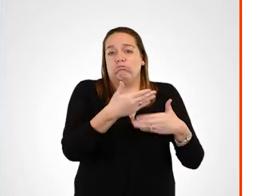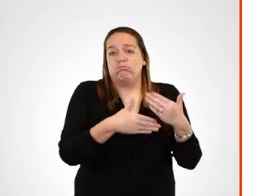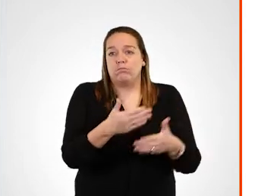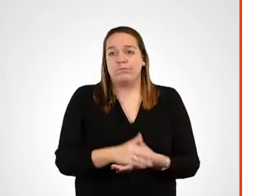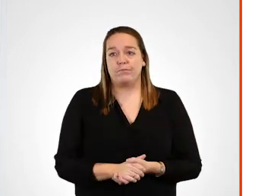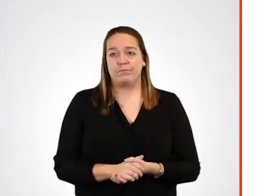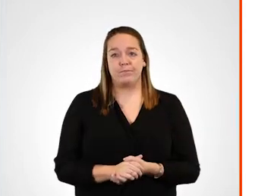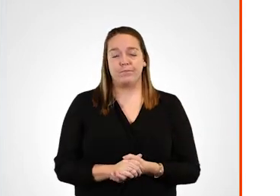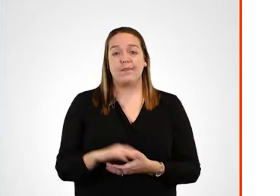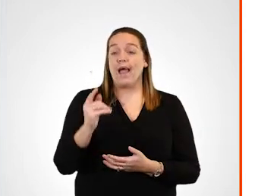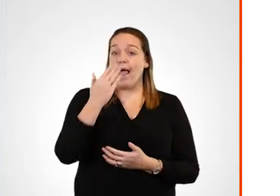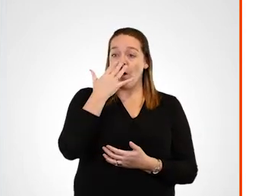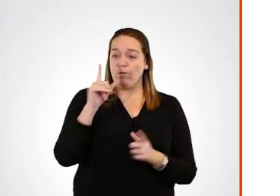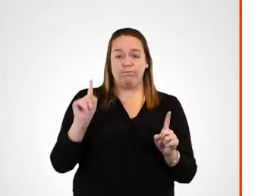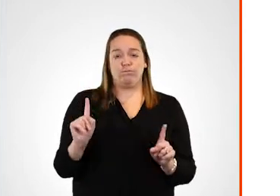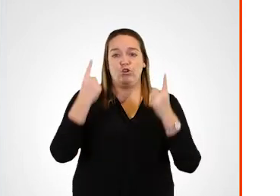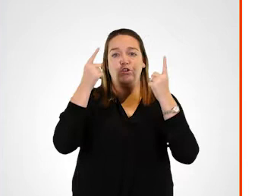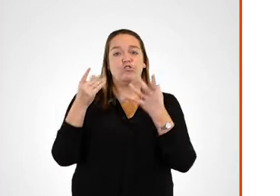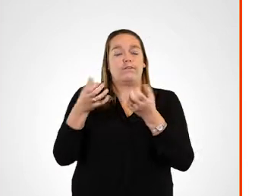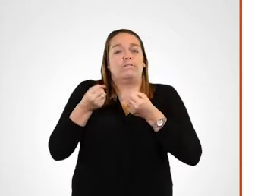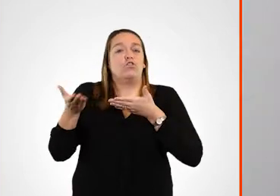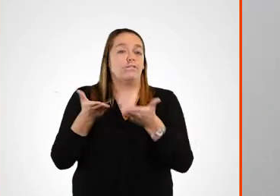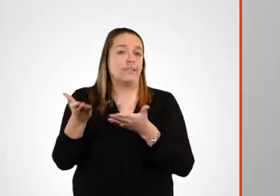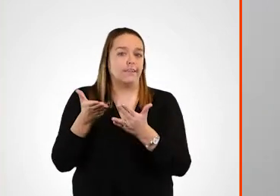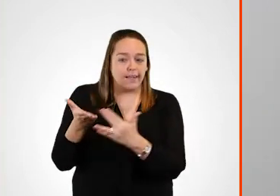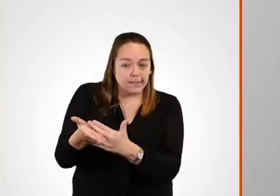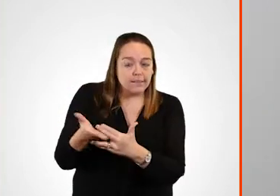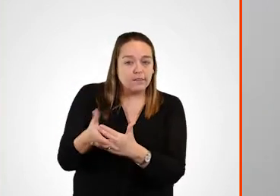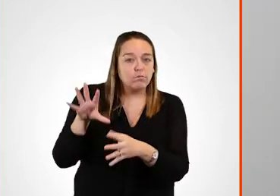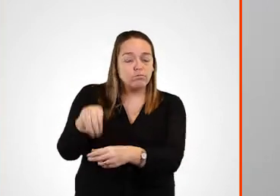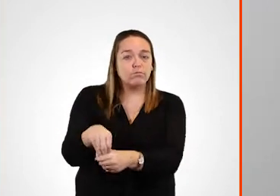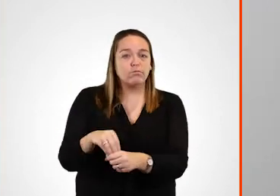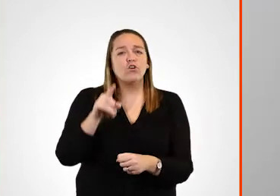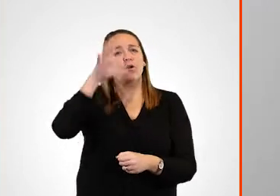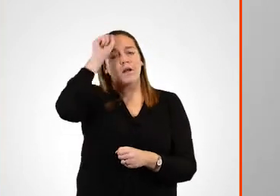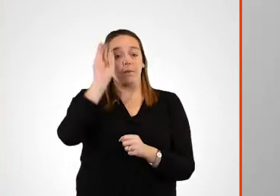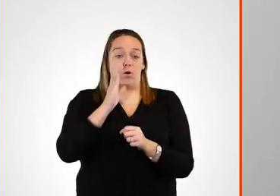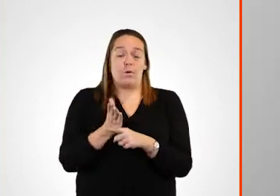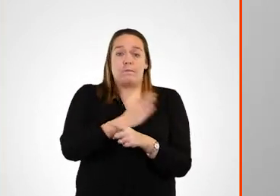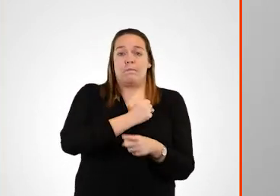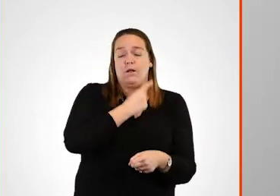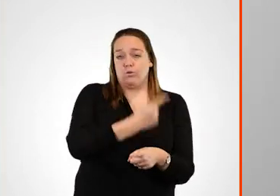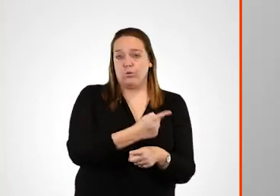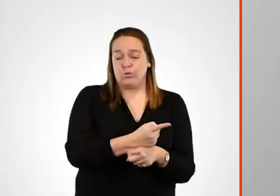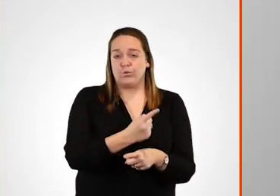the age at which children first receive services. You remember from our preceding talk that Muller showed that kids